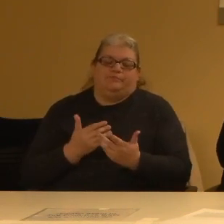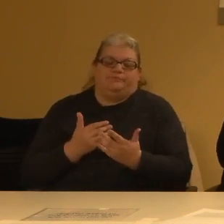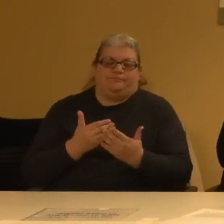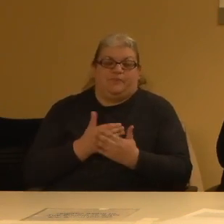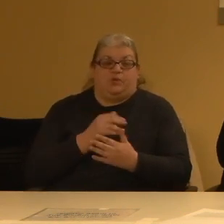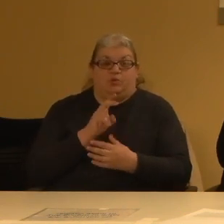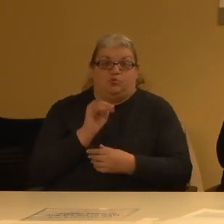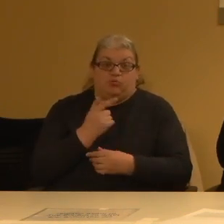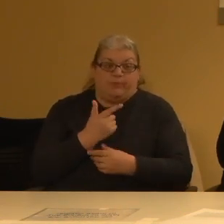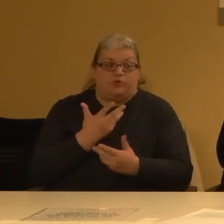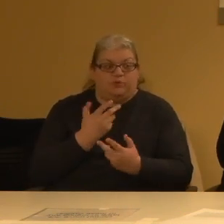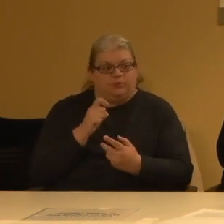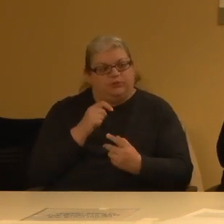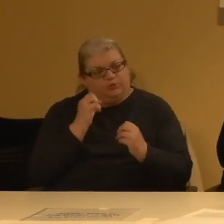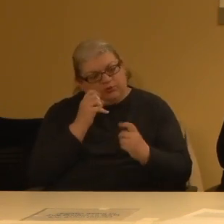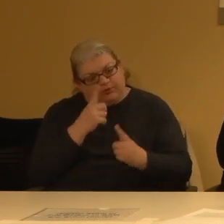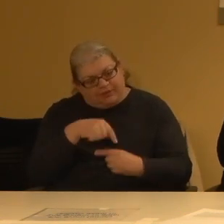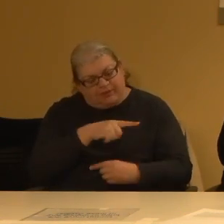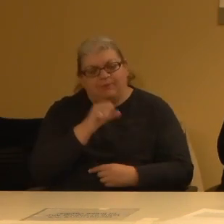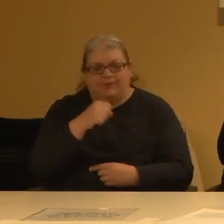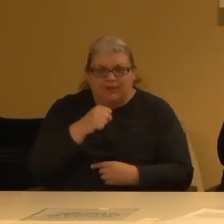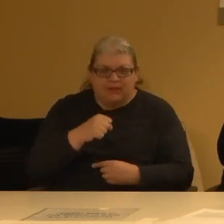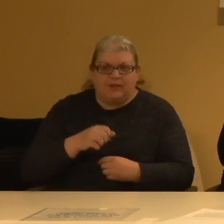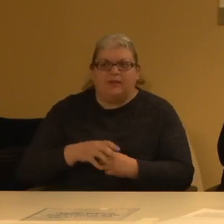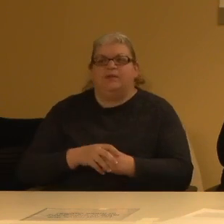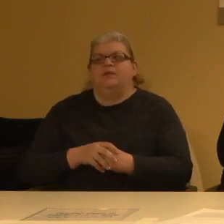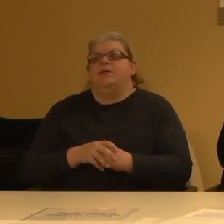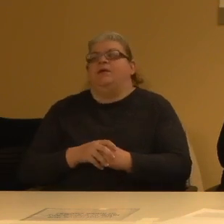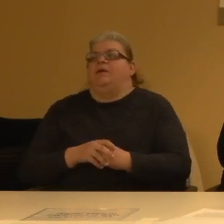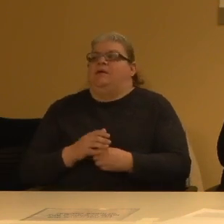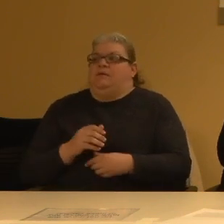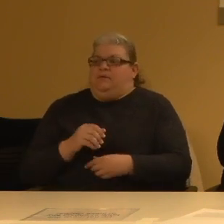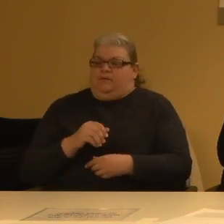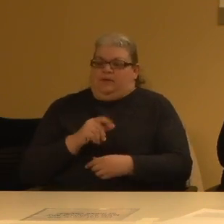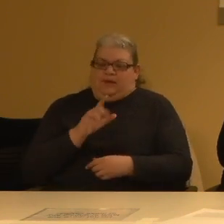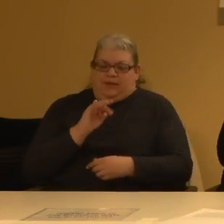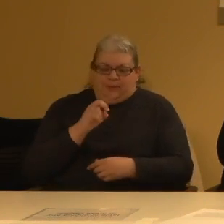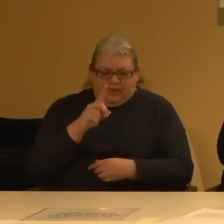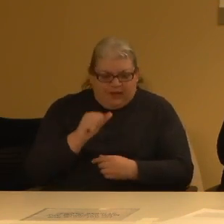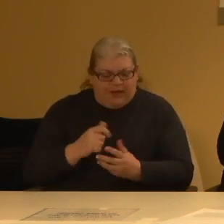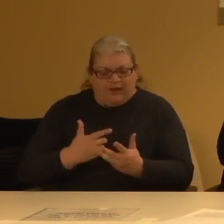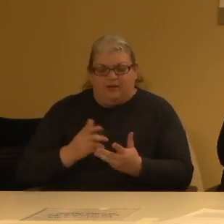And then also, you know, as a past president of LMDA and really sort of, I put a lot of time during my tenure as president of LMDA,